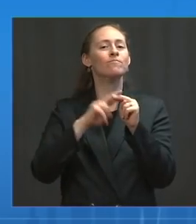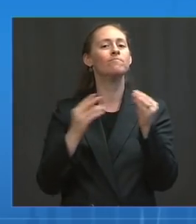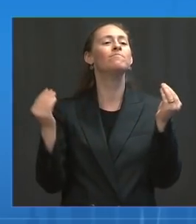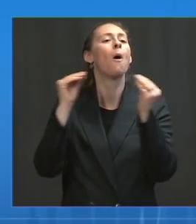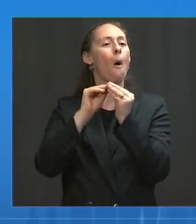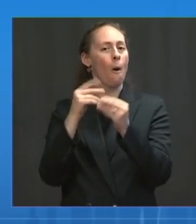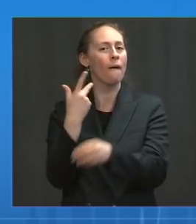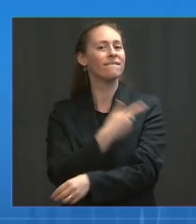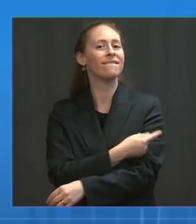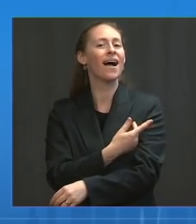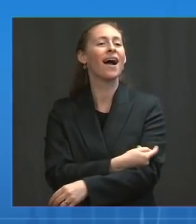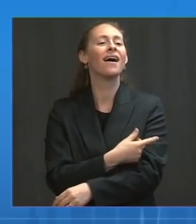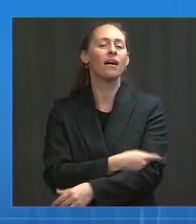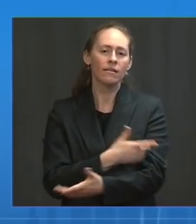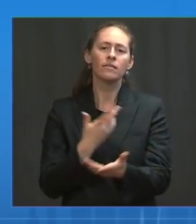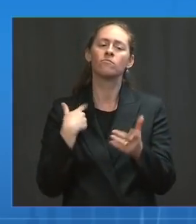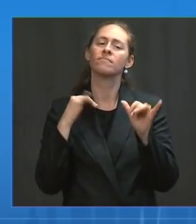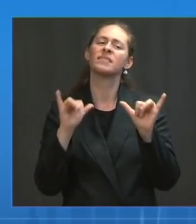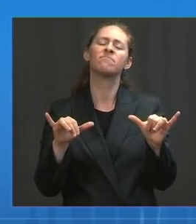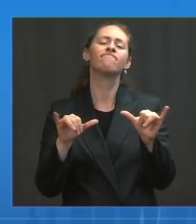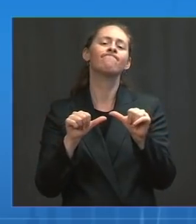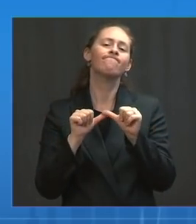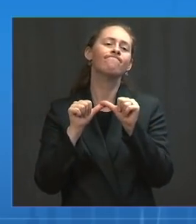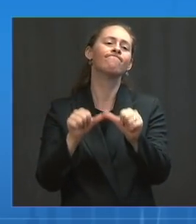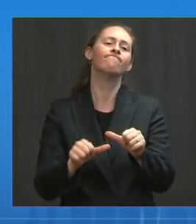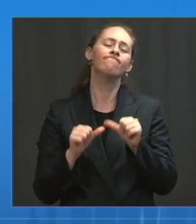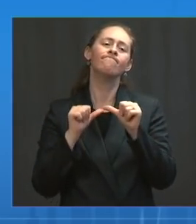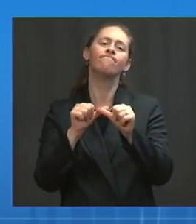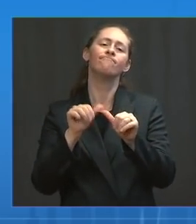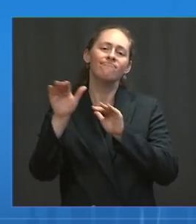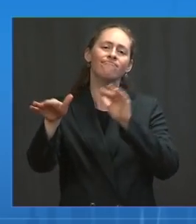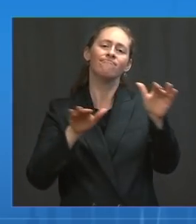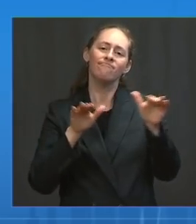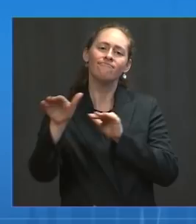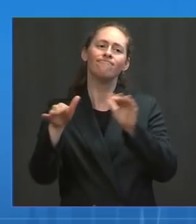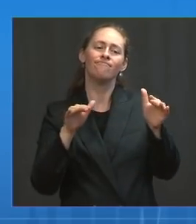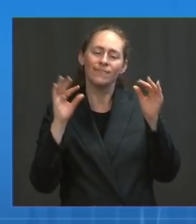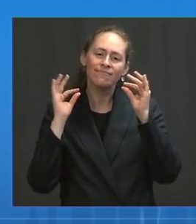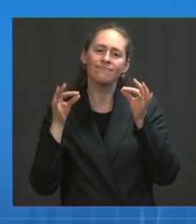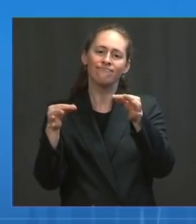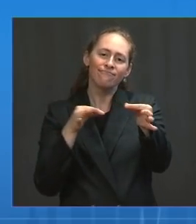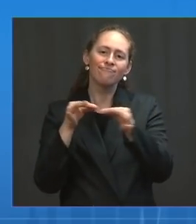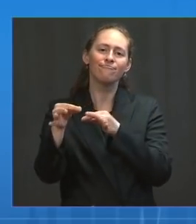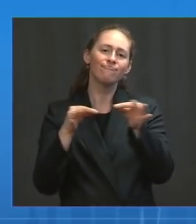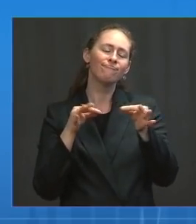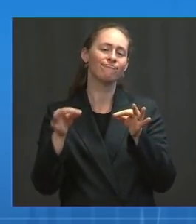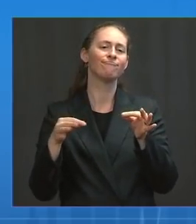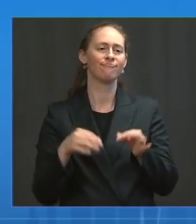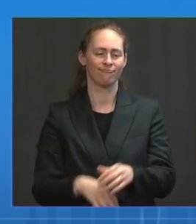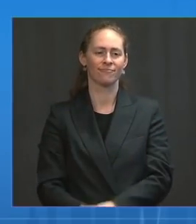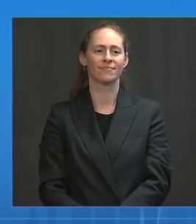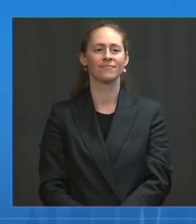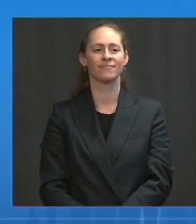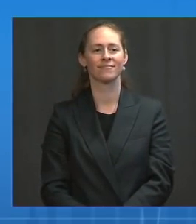So we're going to stay at it and continue to make progress. We will get vaccines to more and more family doctors